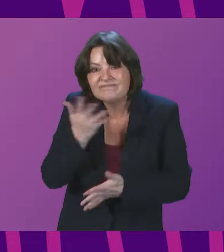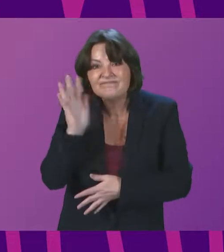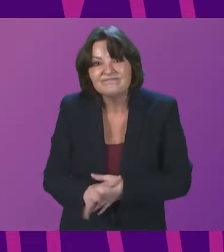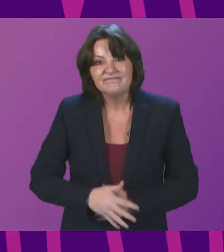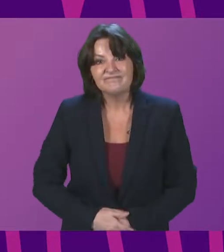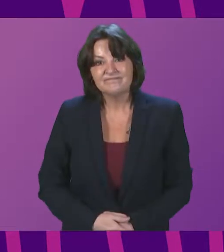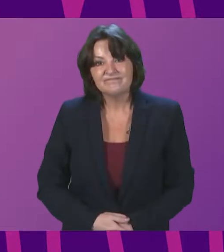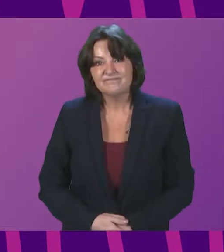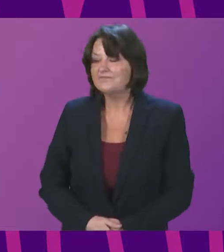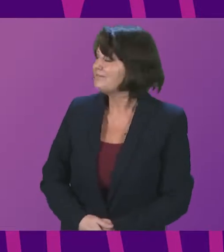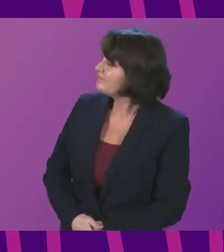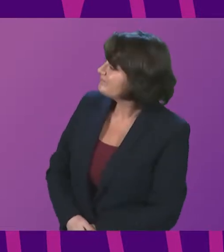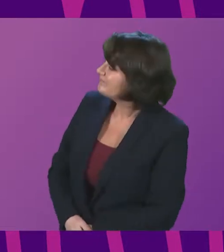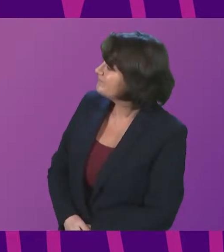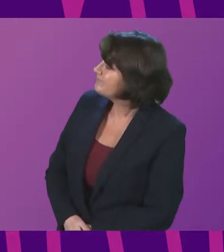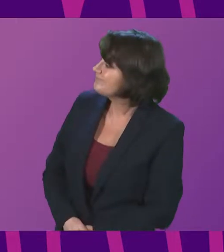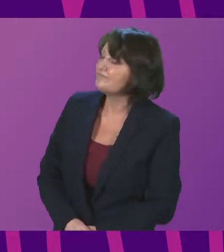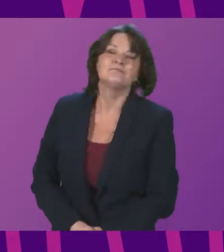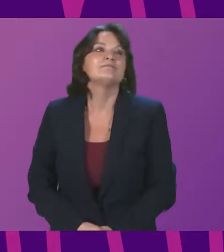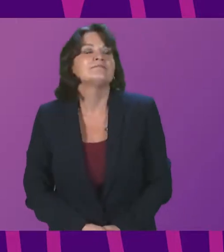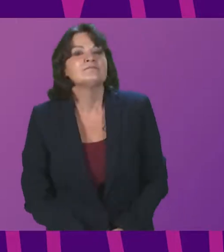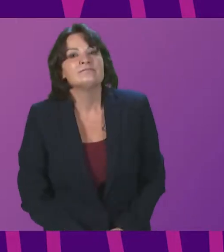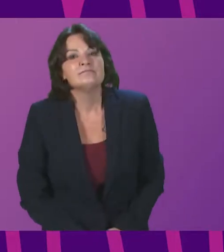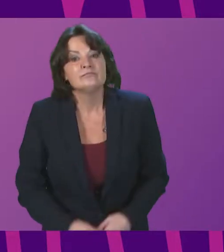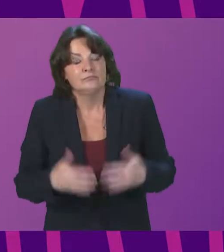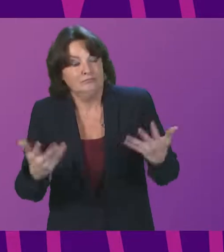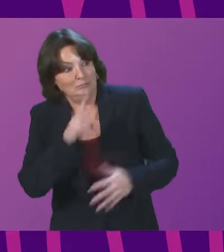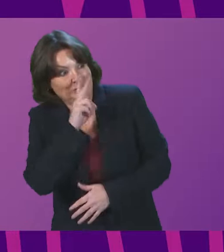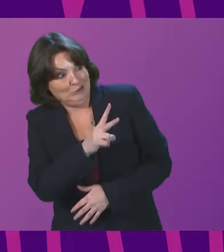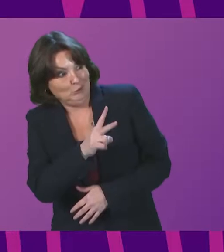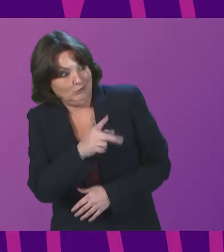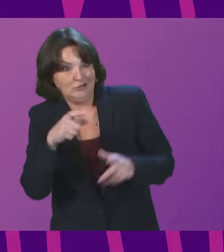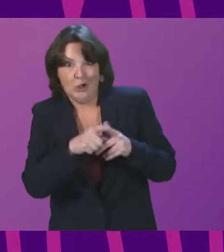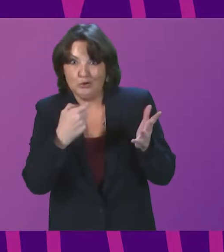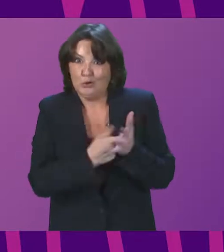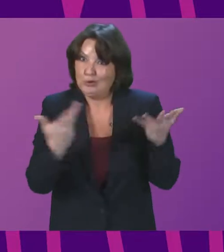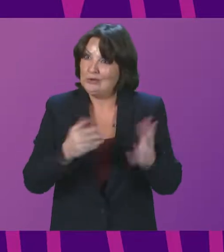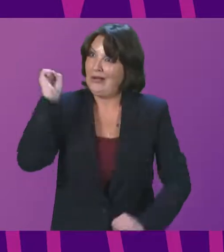Based on today’s performance by Douglas Ross, I predict that the one thing that we